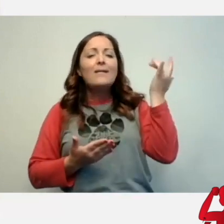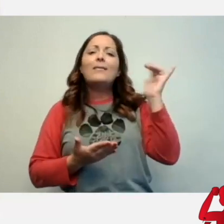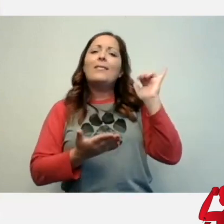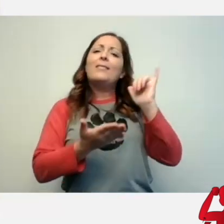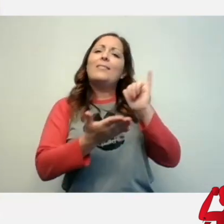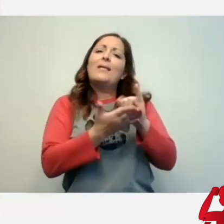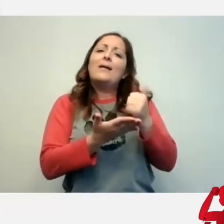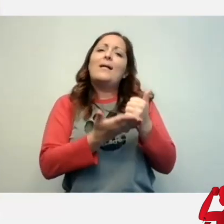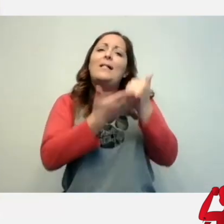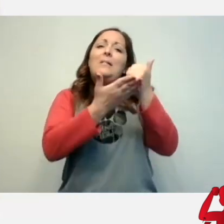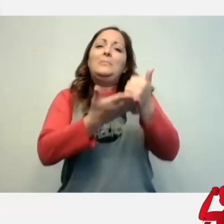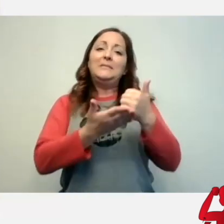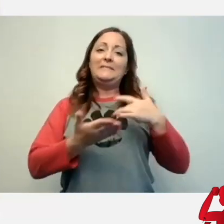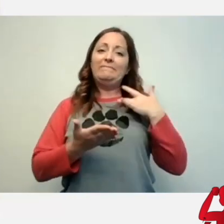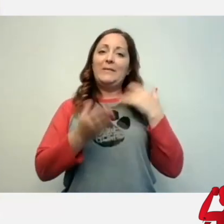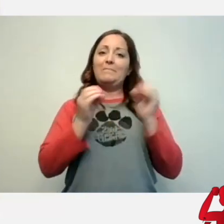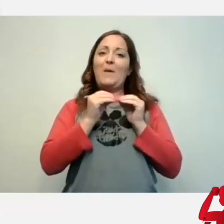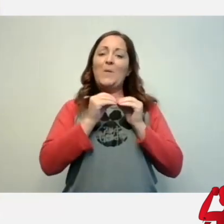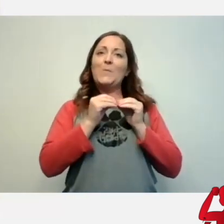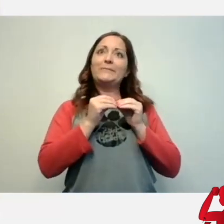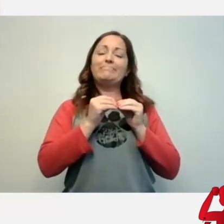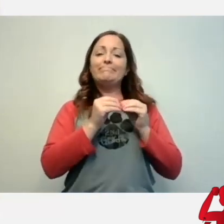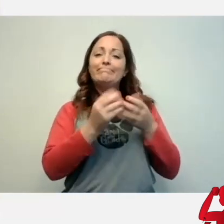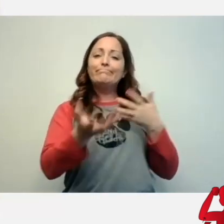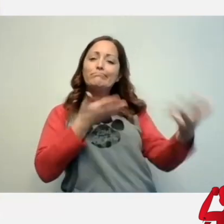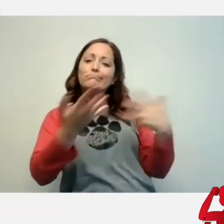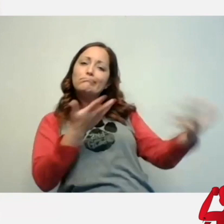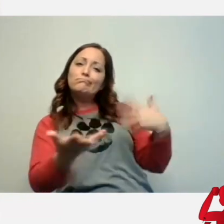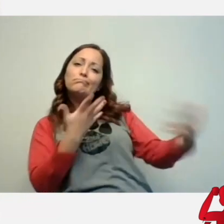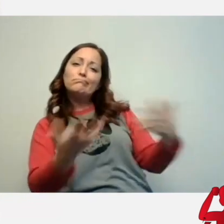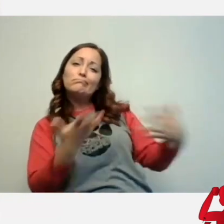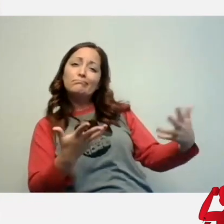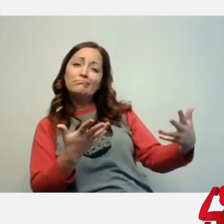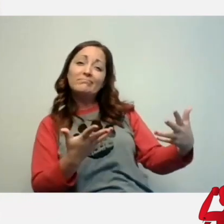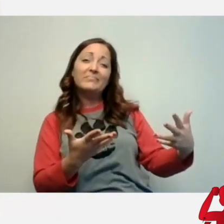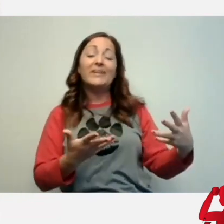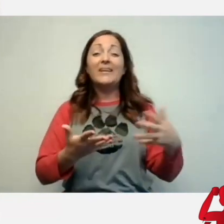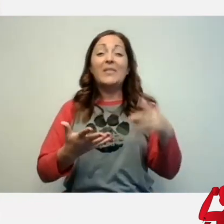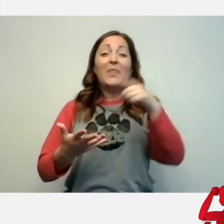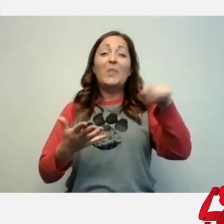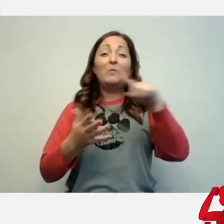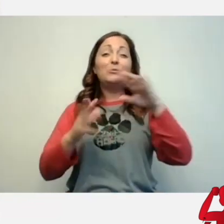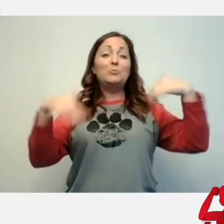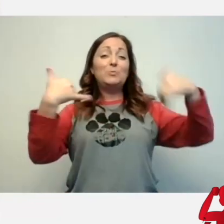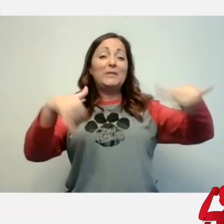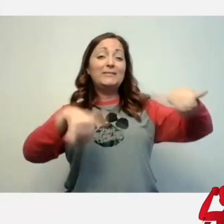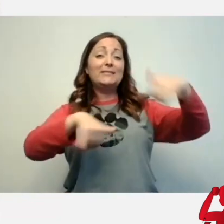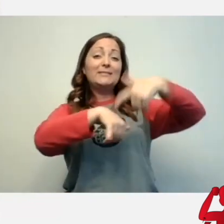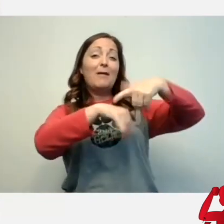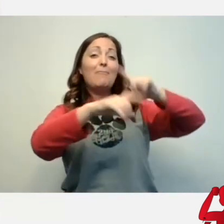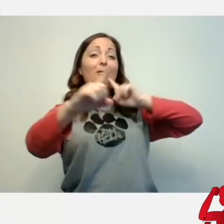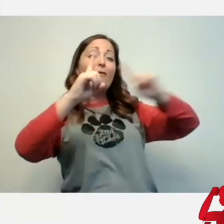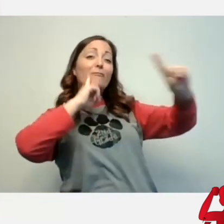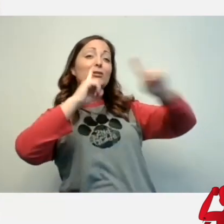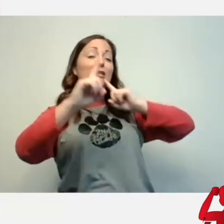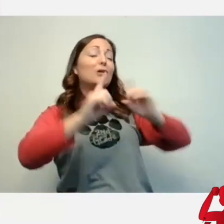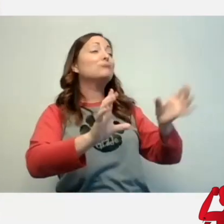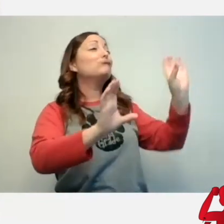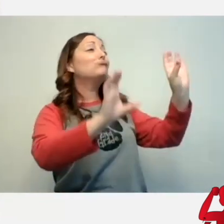The chat feature is really nice for teams of teachers because it helps us create our own sense of community,